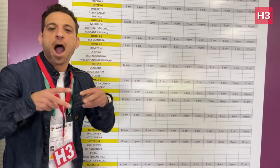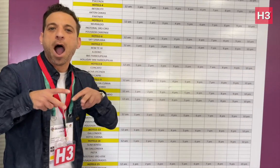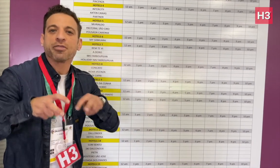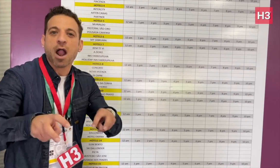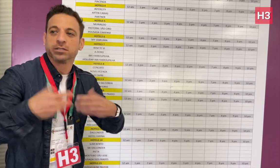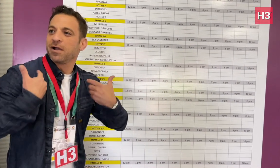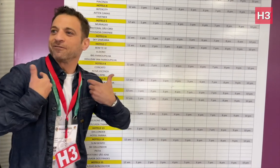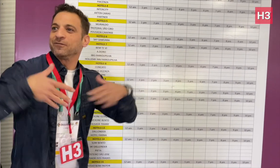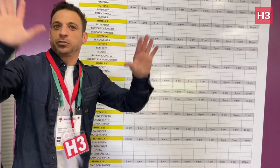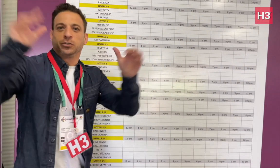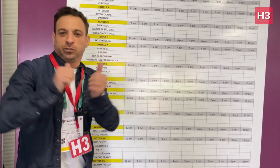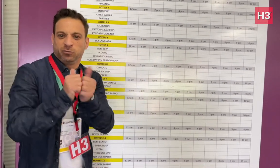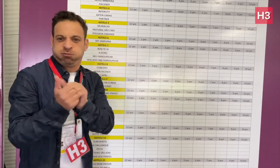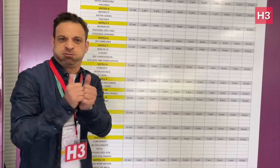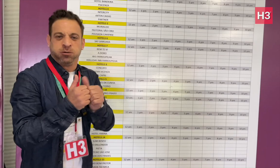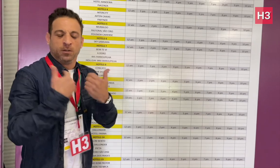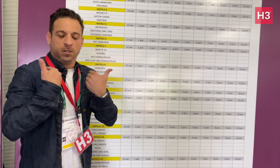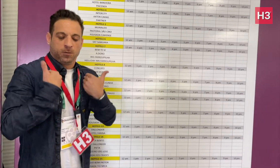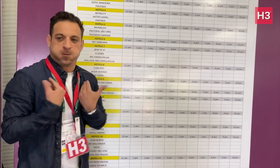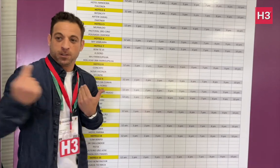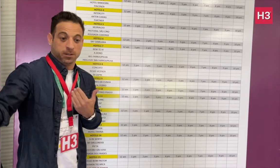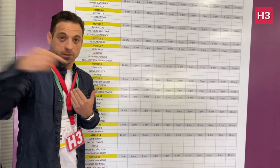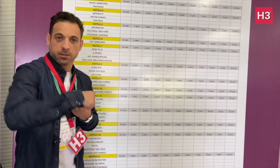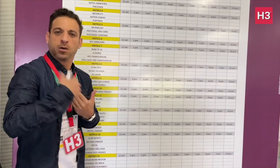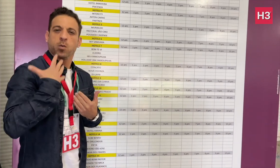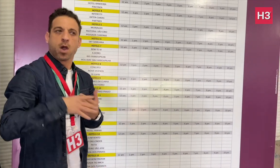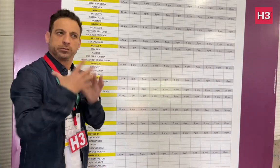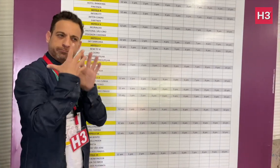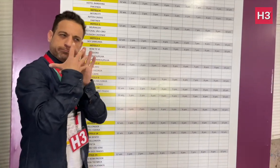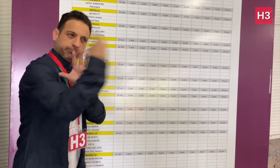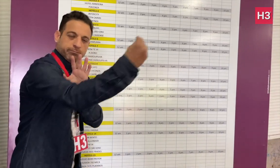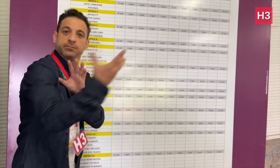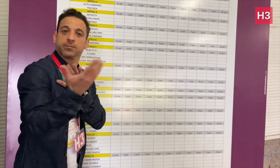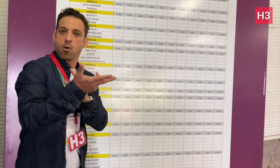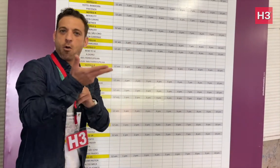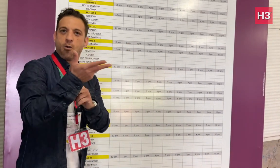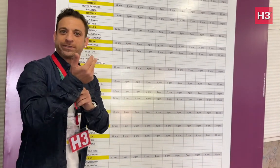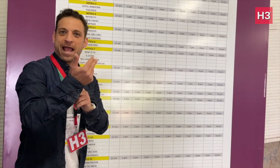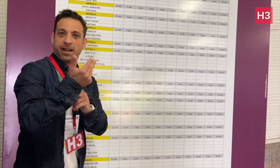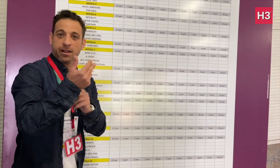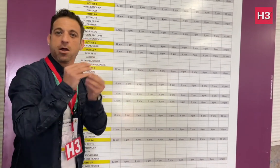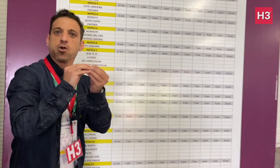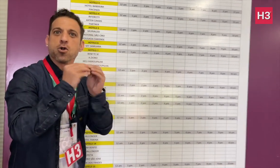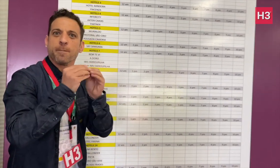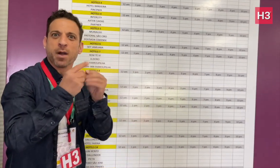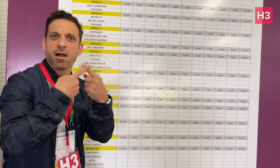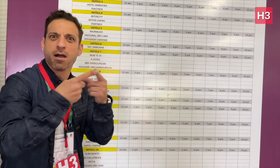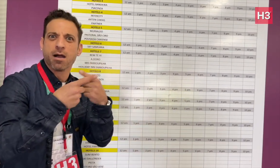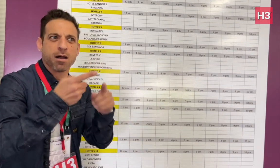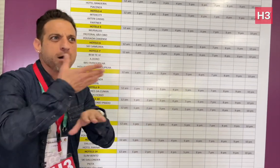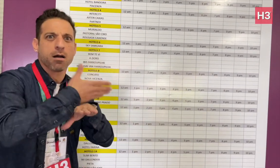after the competitions. You can see many different bus stops